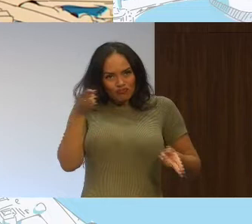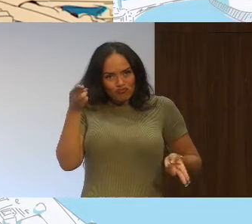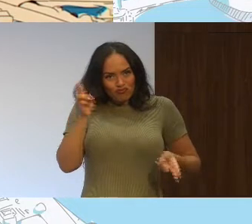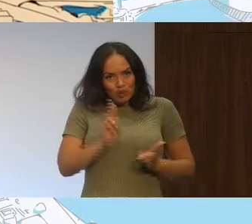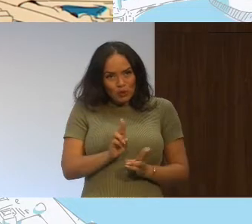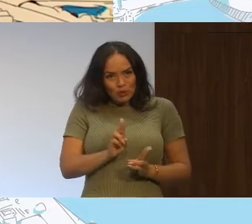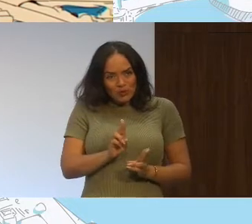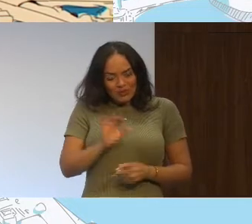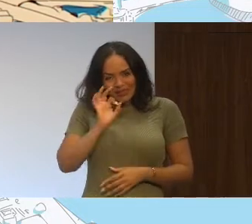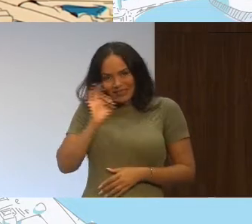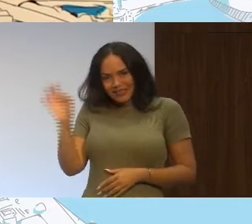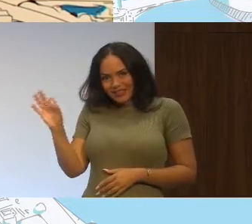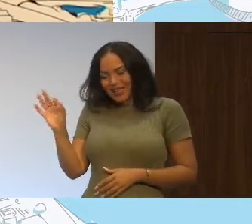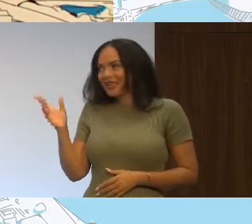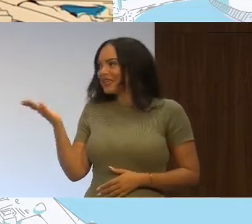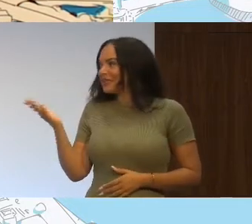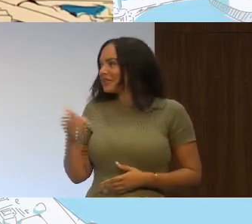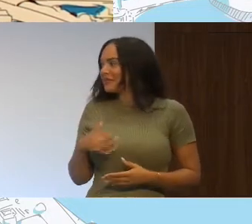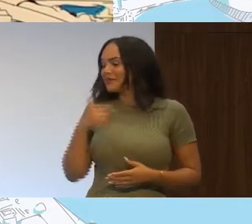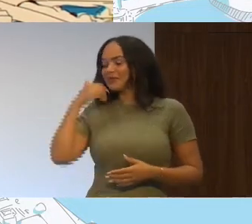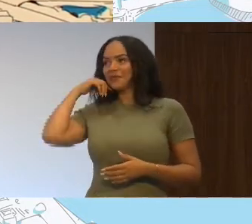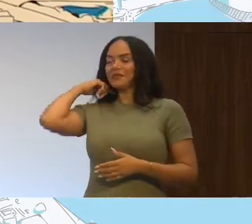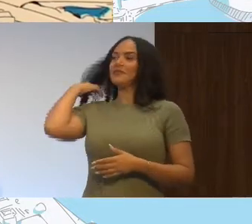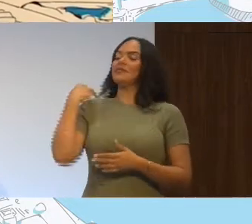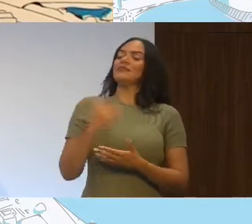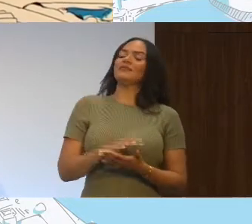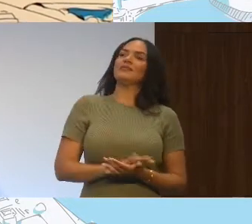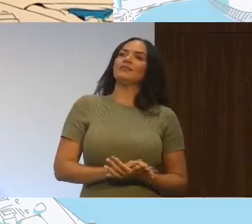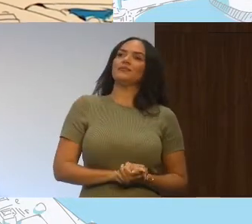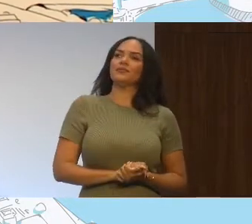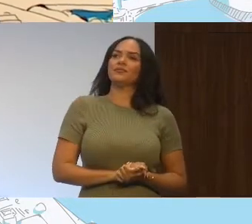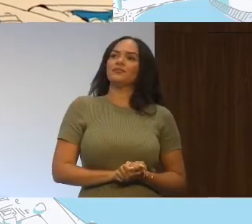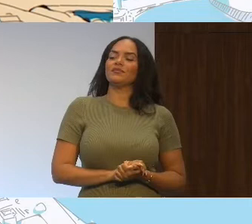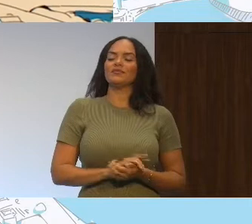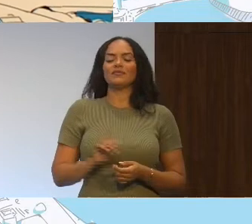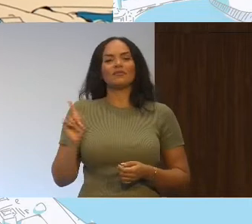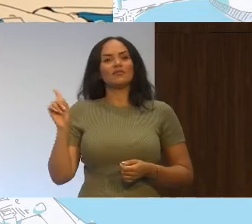So well, in general, we can see with migraine patients that they complain of visual disturbances